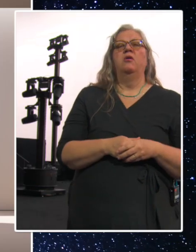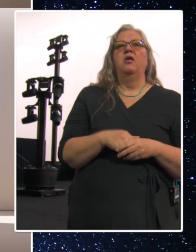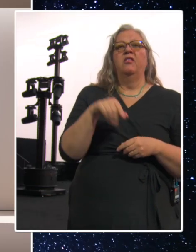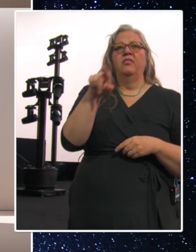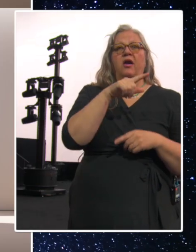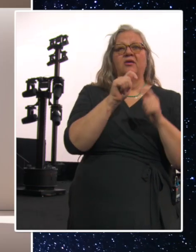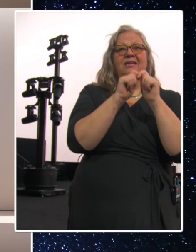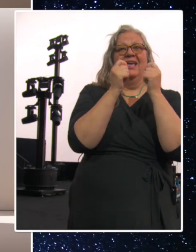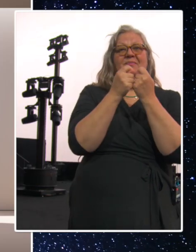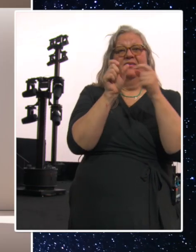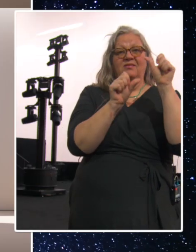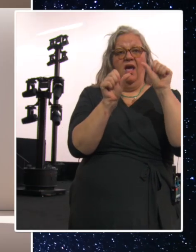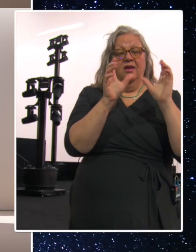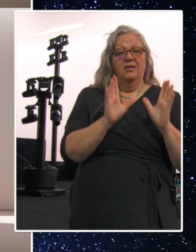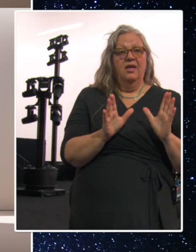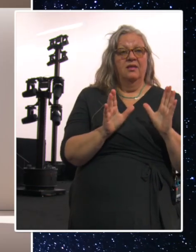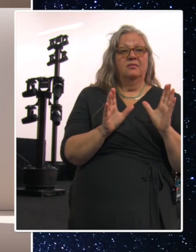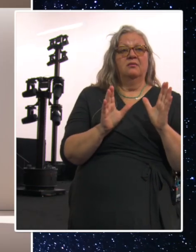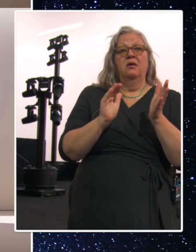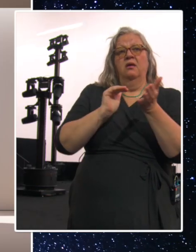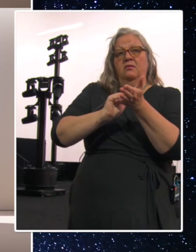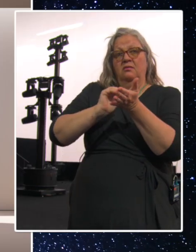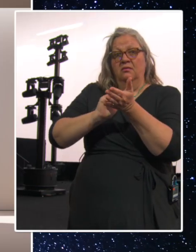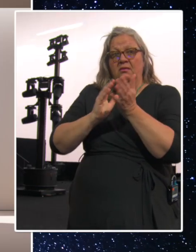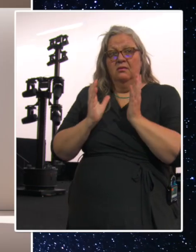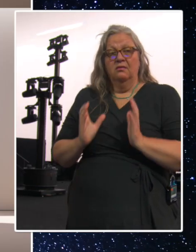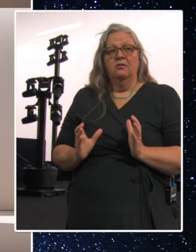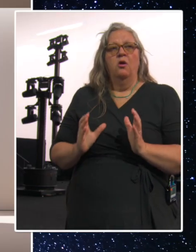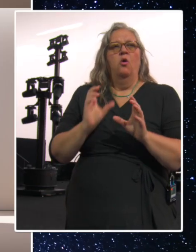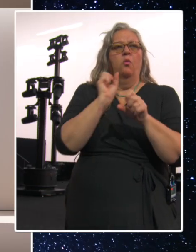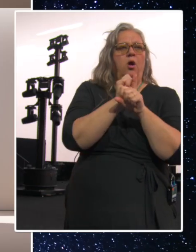Their teams of scientists and clinicians work side by side,